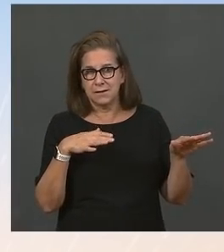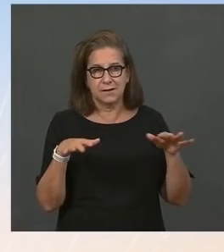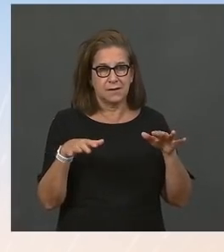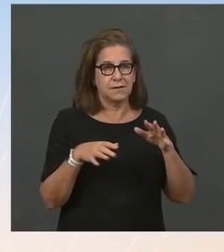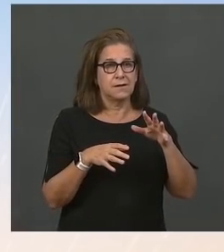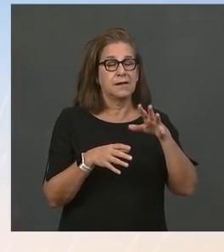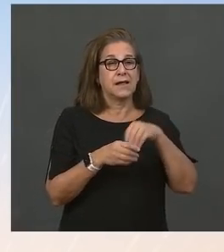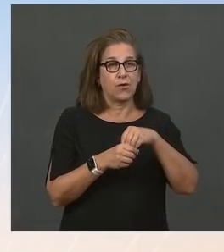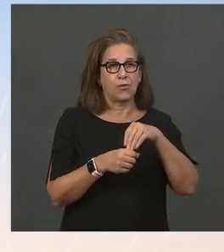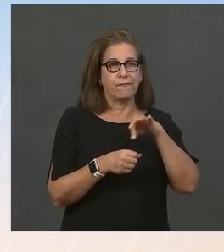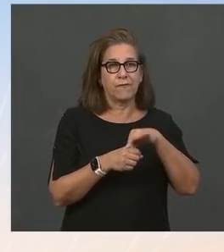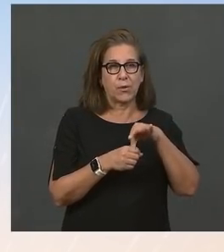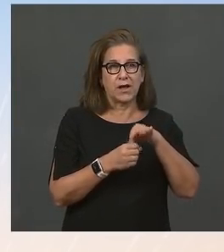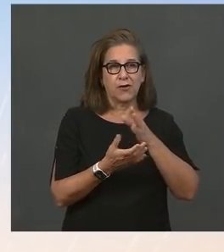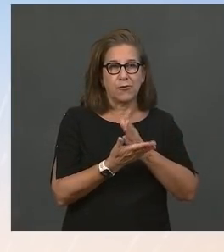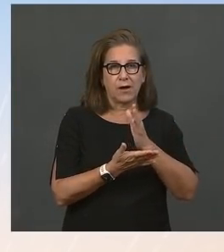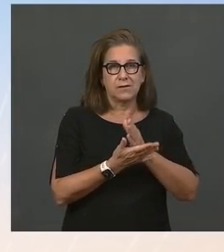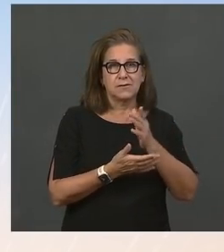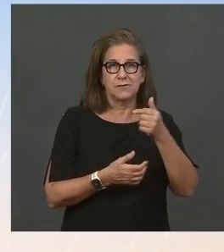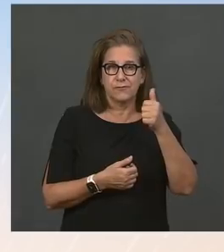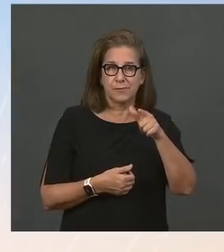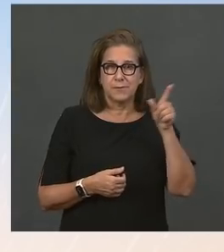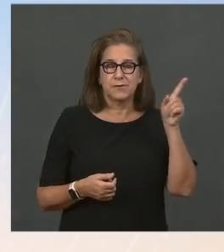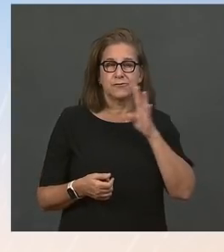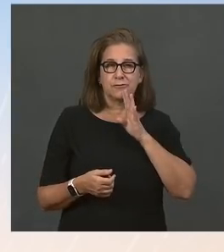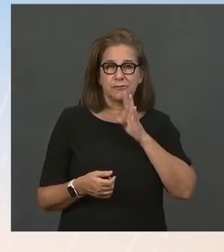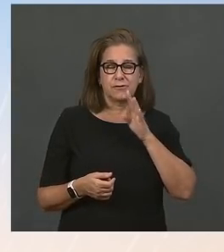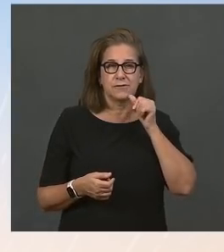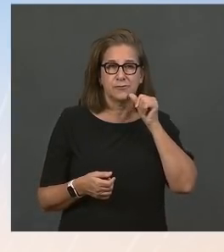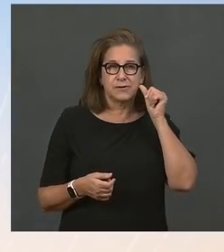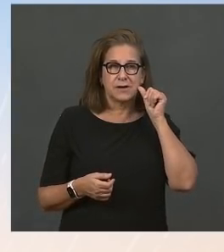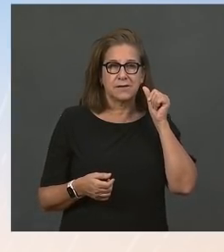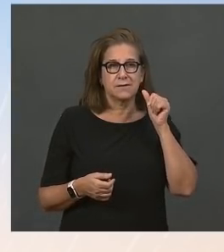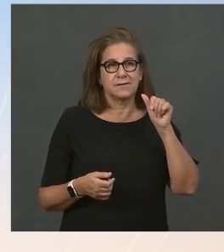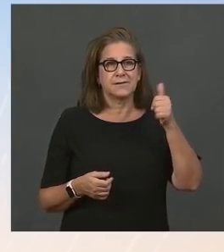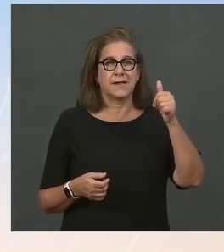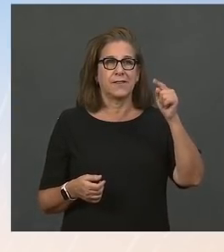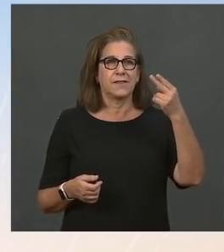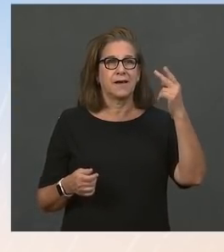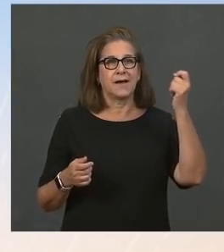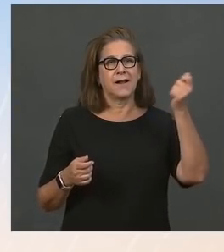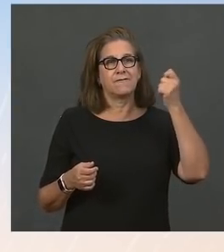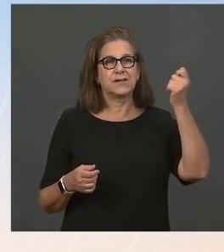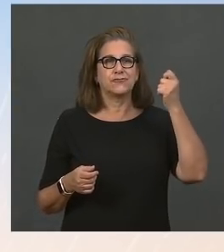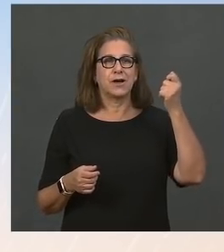when he was at the 10th anniversary of the MLK Memorial. We know the right to vote and the rule of law